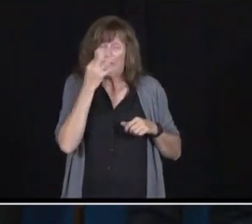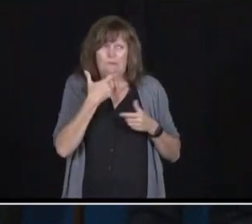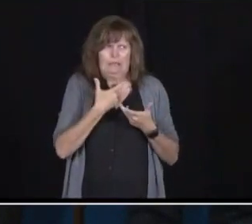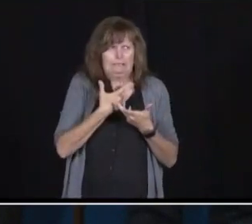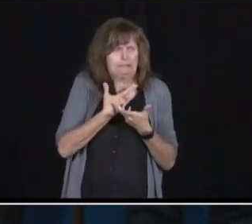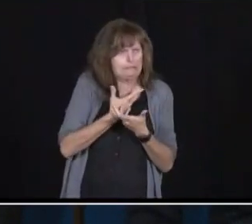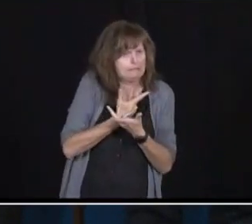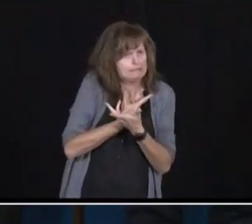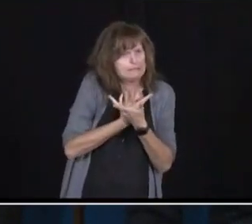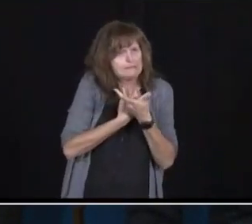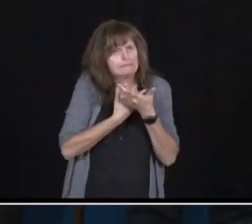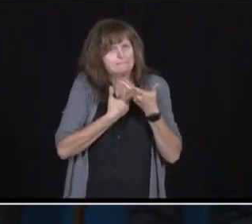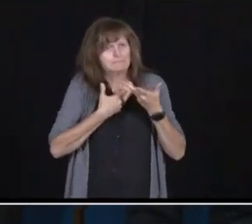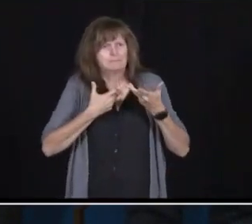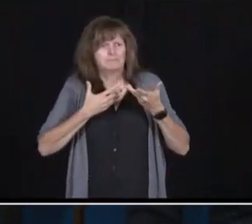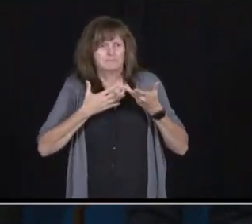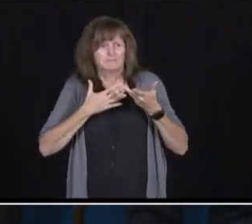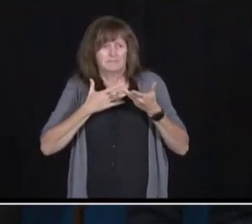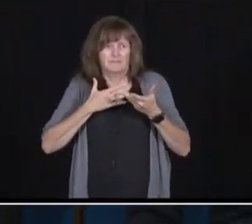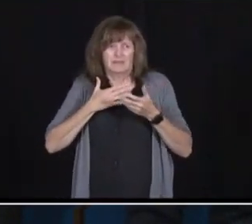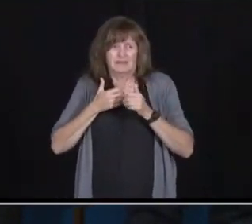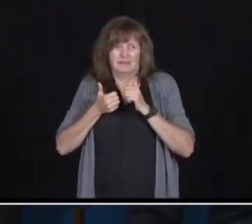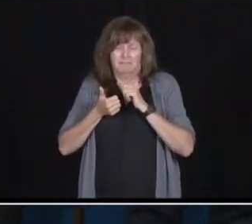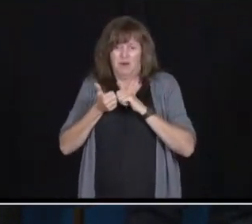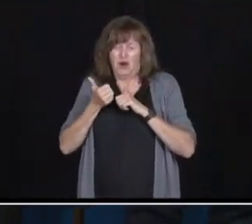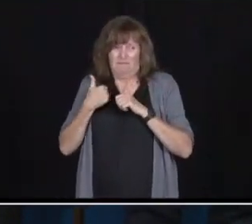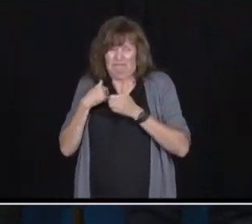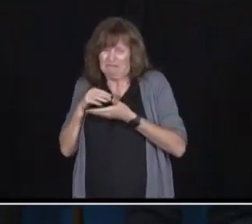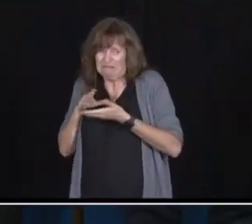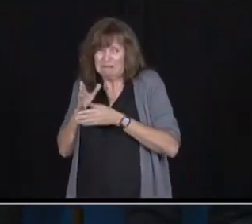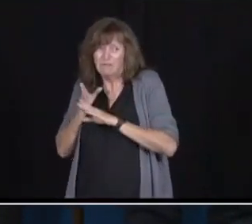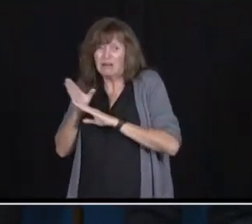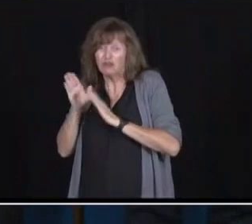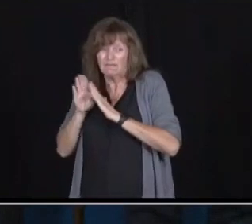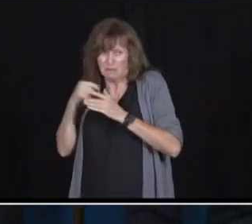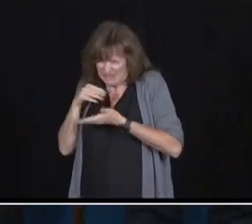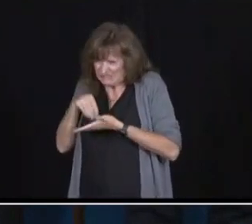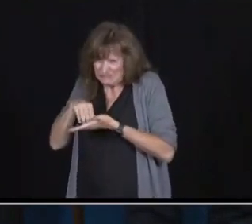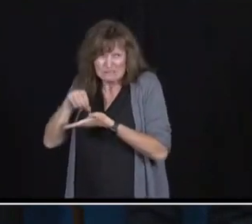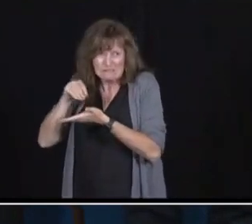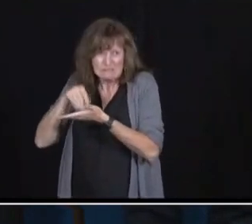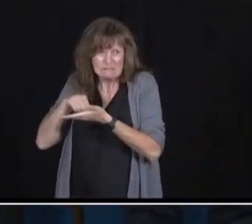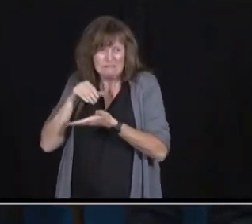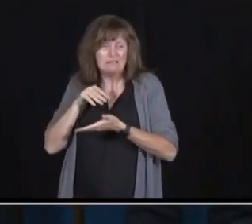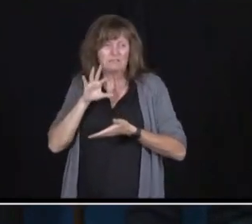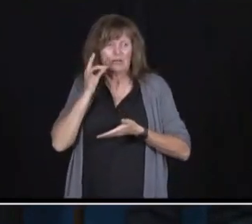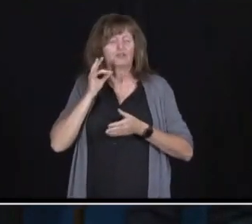I will not offend you by trying to attempt French, but that is part of my professional developer plan.